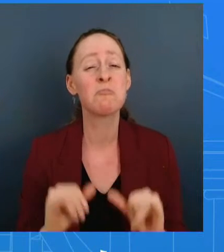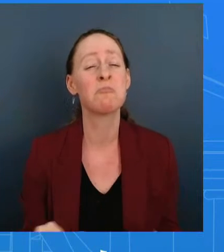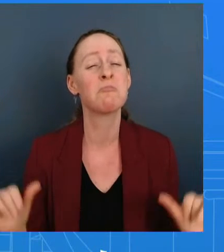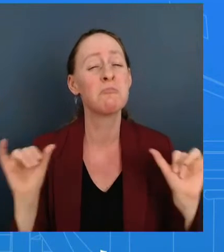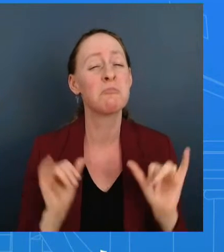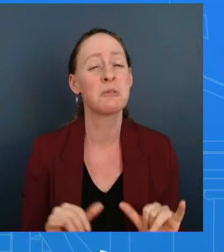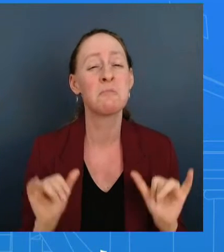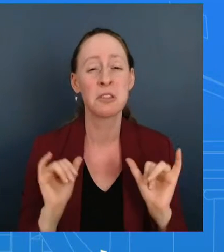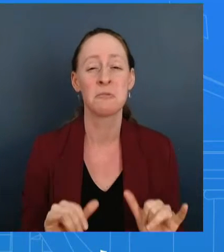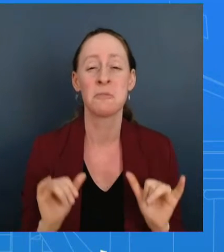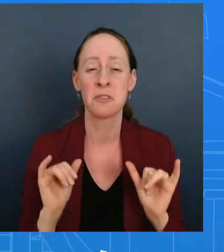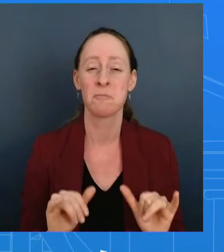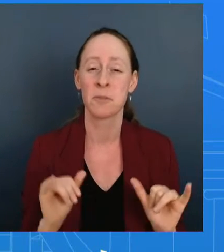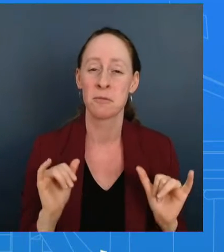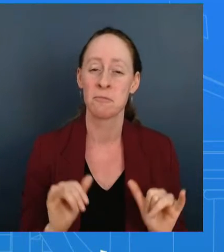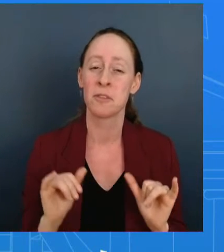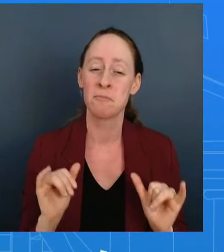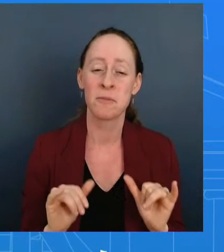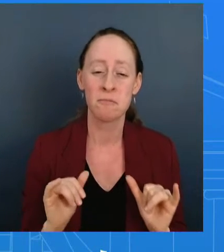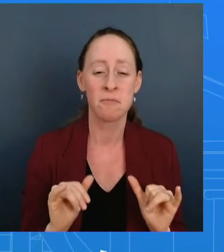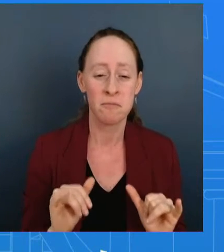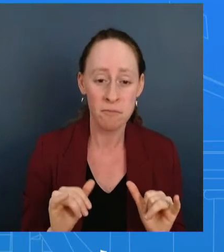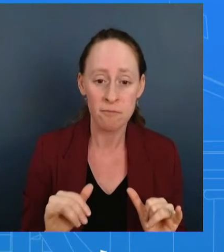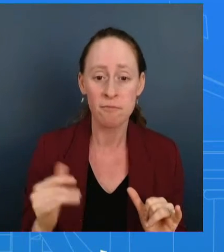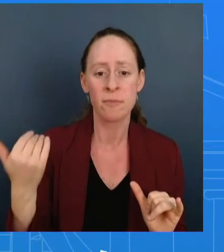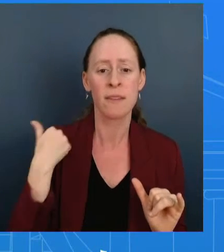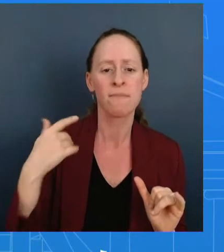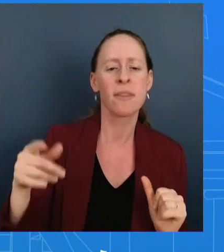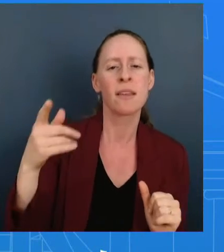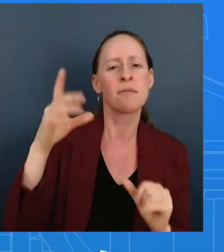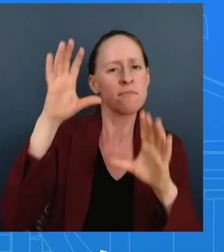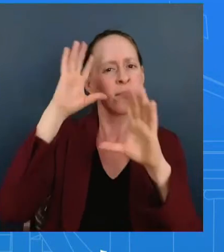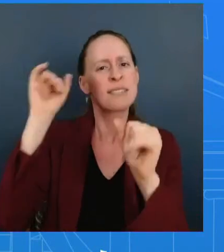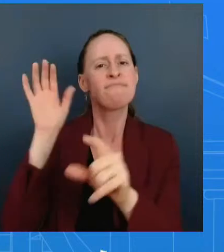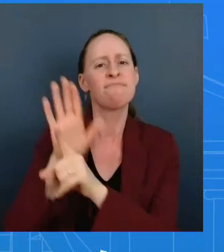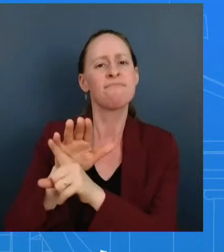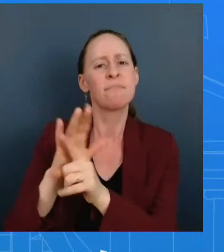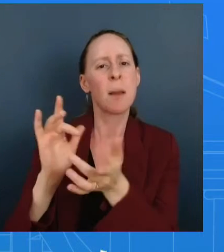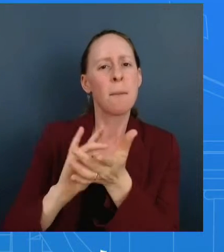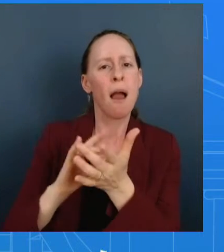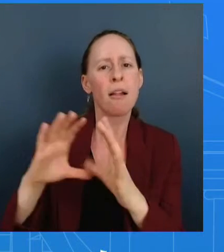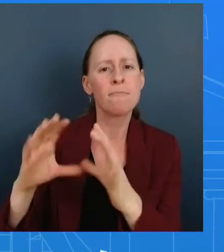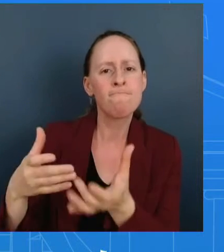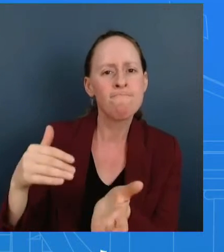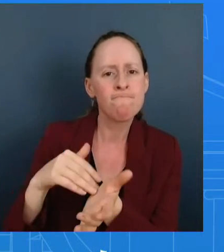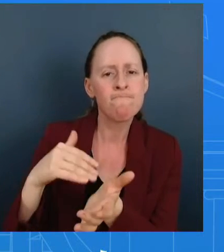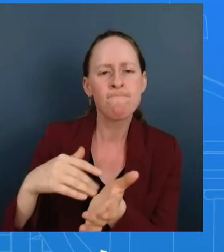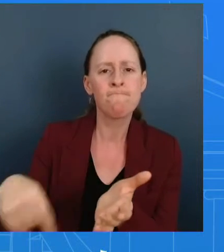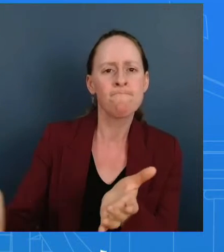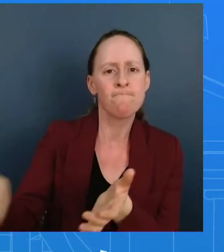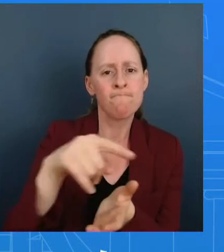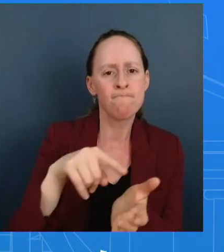that is literally down the hall that he's able to check in with when necessary. They normally do it while he's exercising.